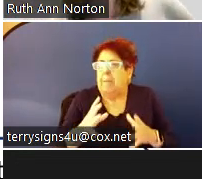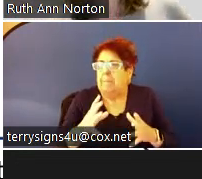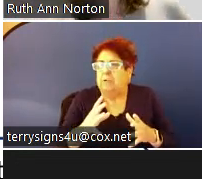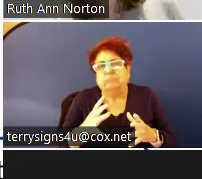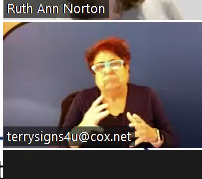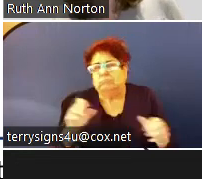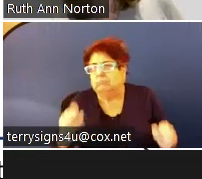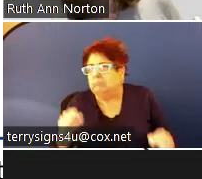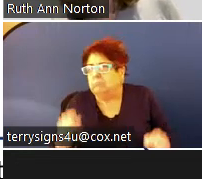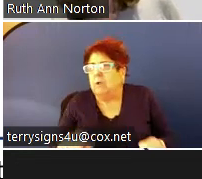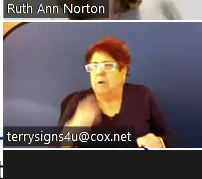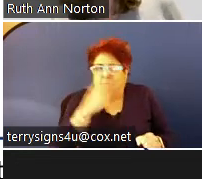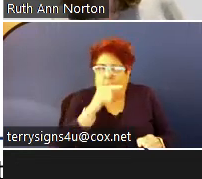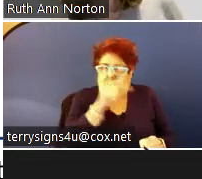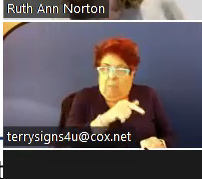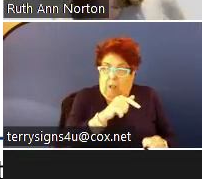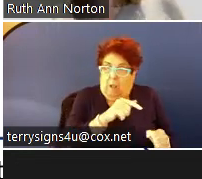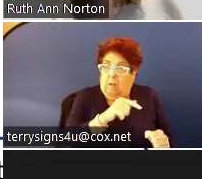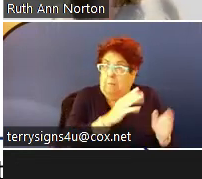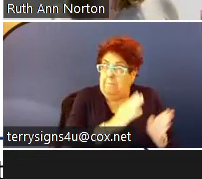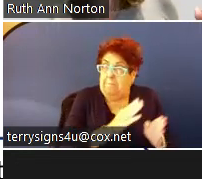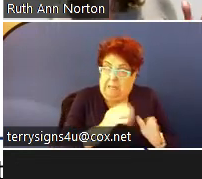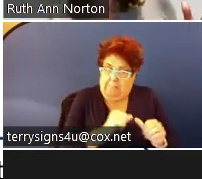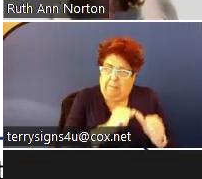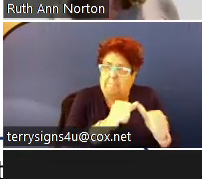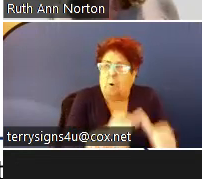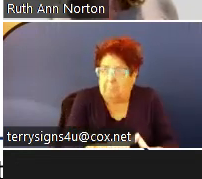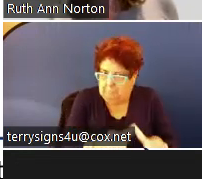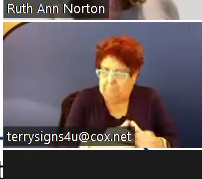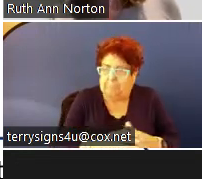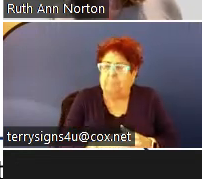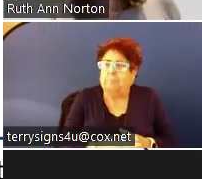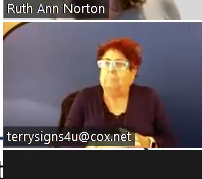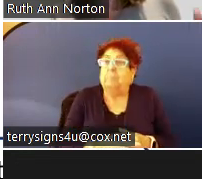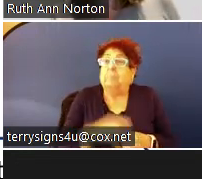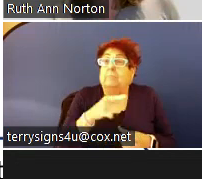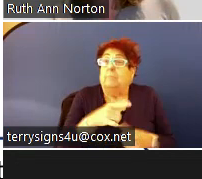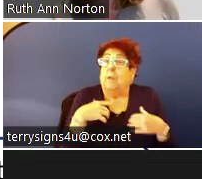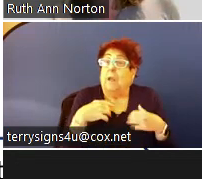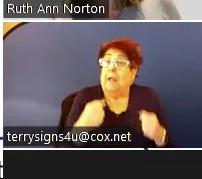But the important point here is bringing those healthcare dollars in along with